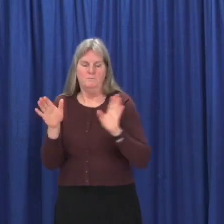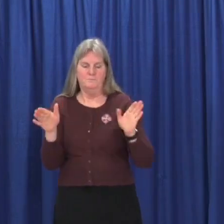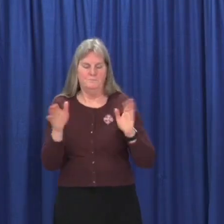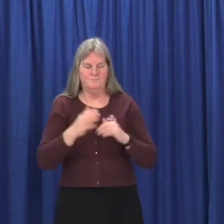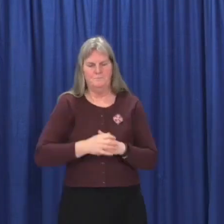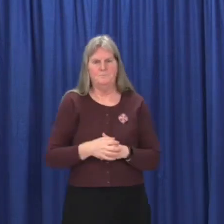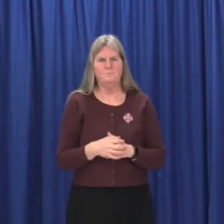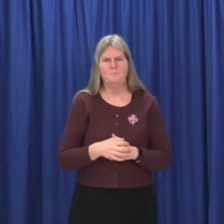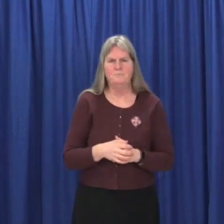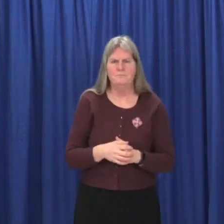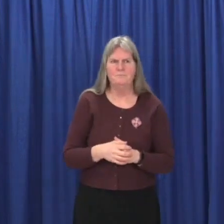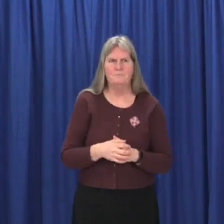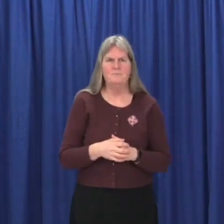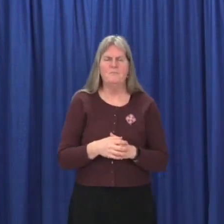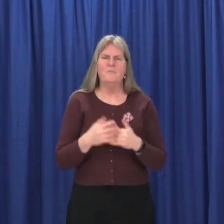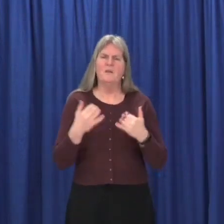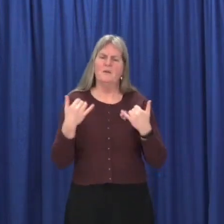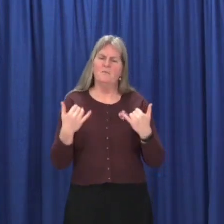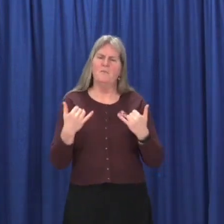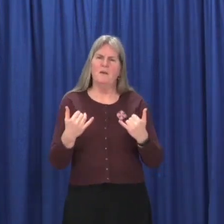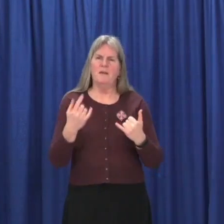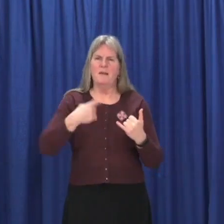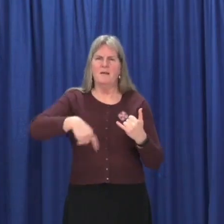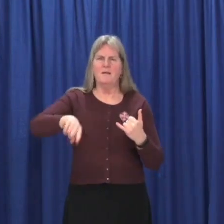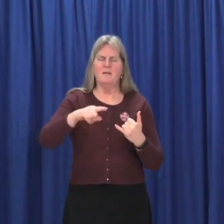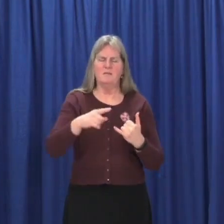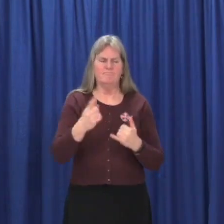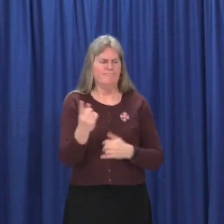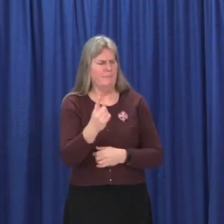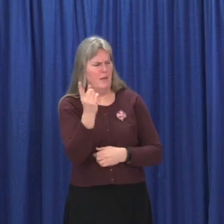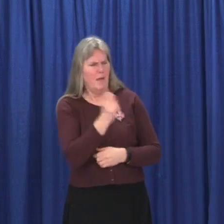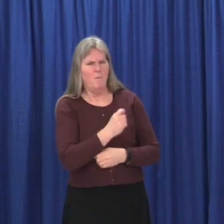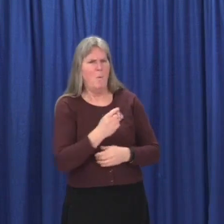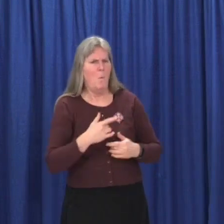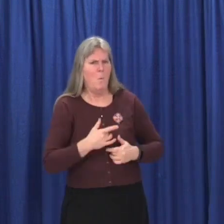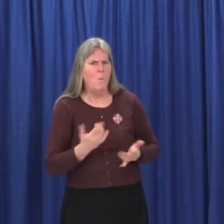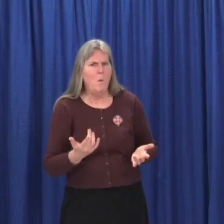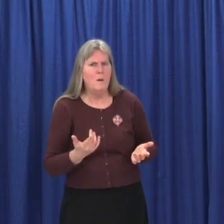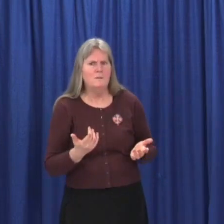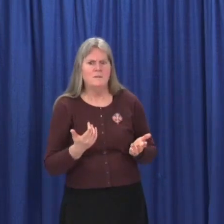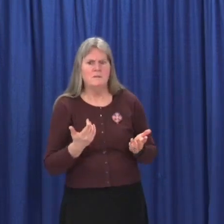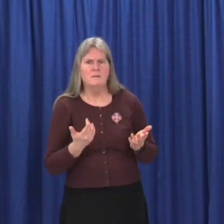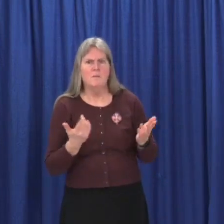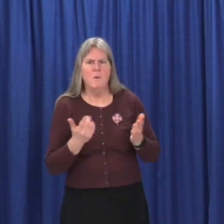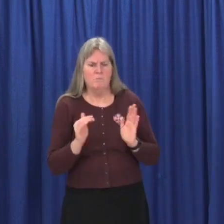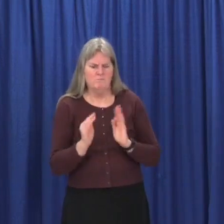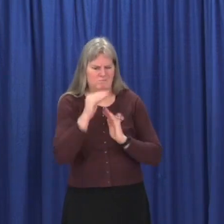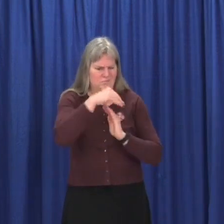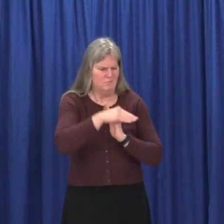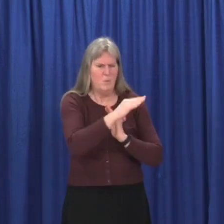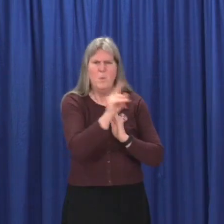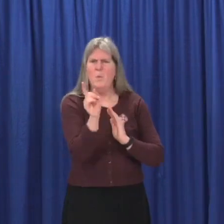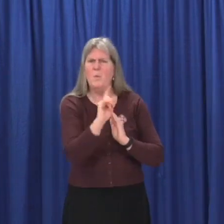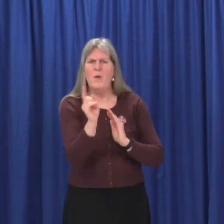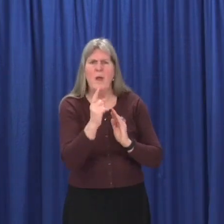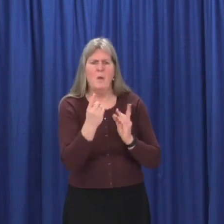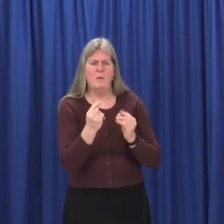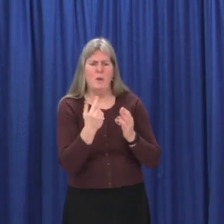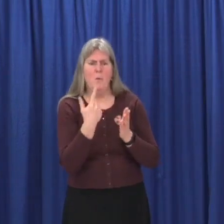At this time, people always ask me, where are we? Where are we in the curve and what can we expect ahead? Well, you hear the good